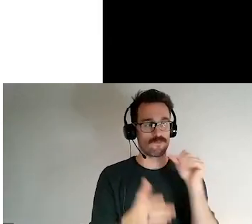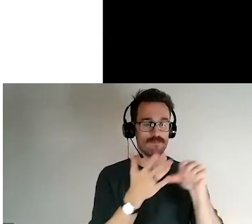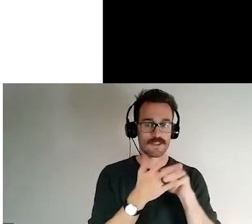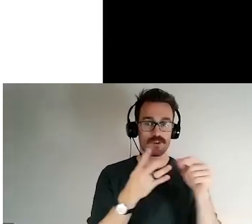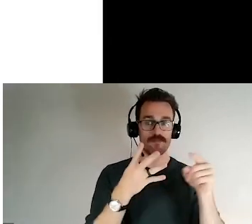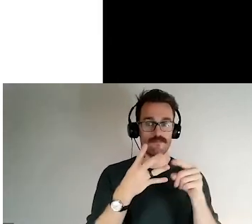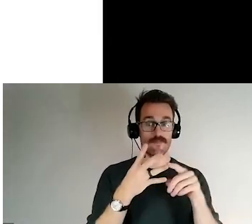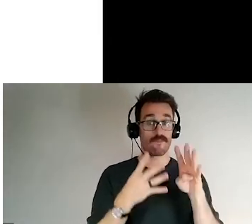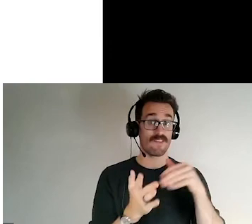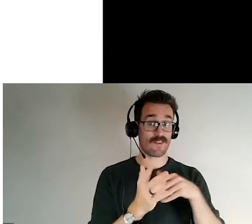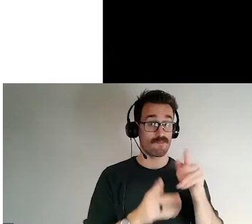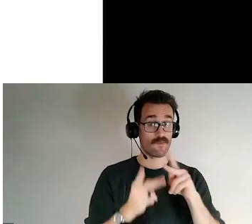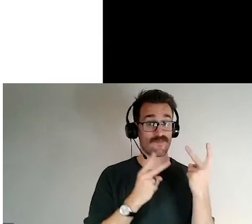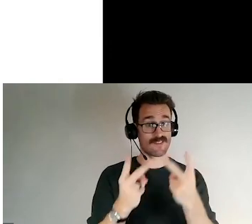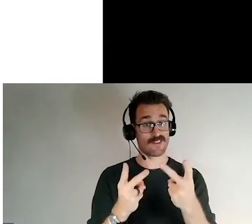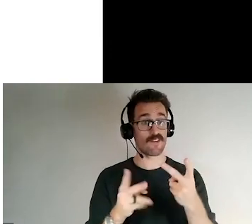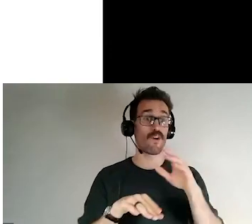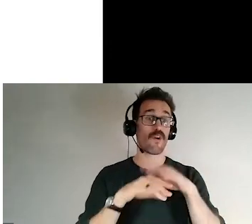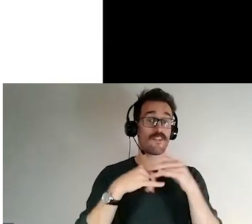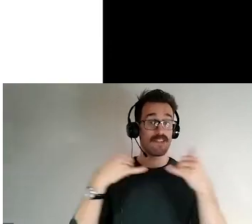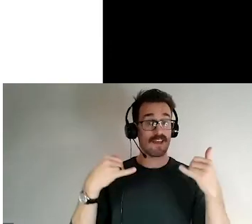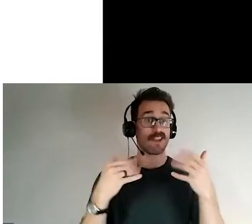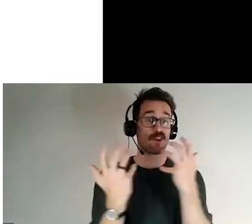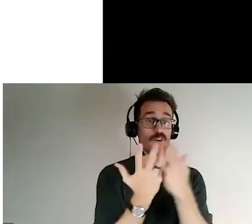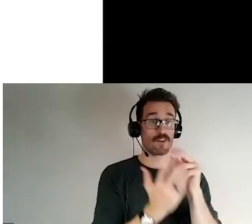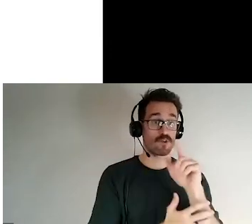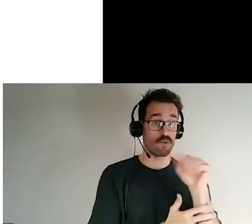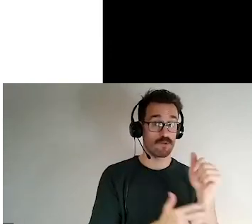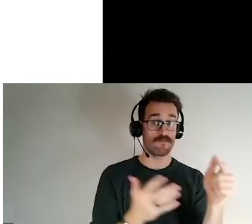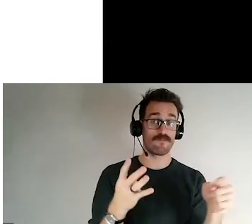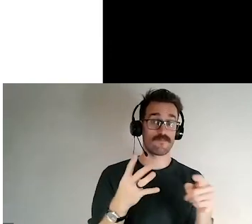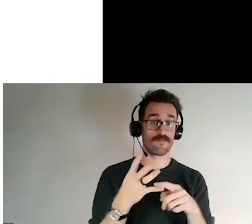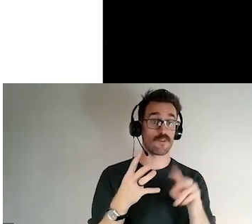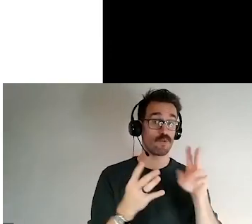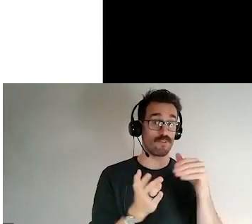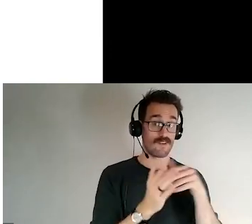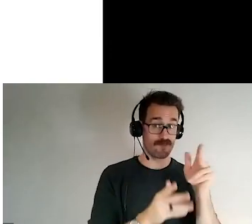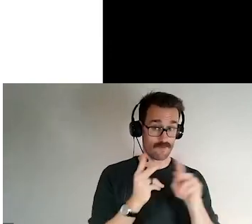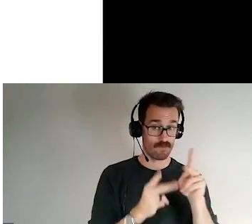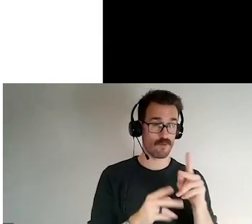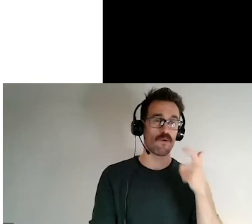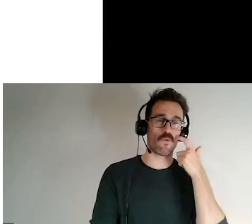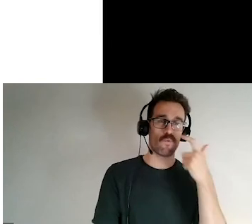and 2000 views of our "should I disclose" video. We would really like to increase this reach though